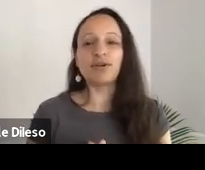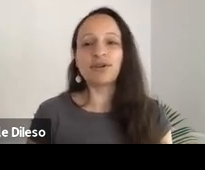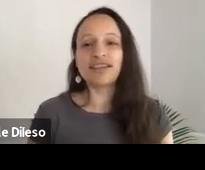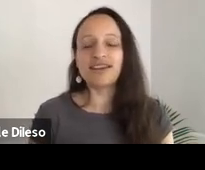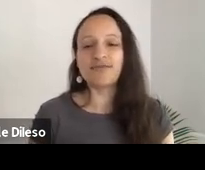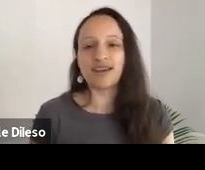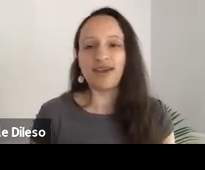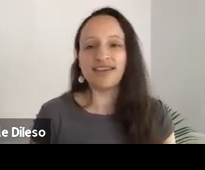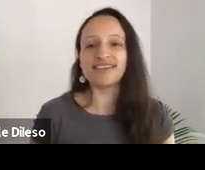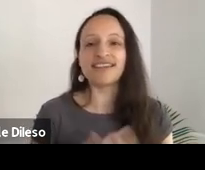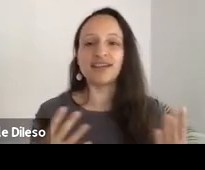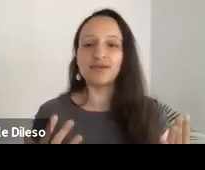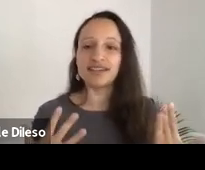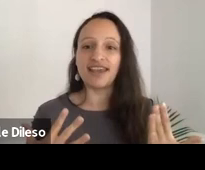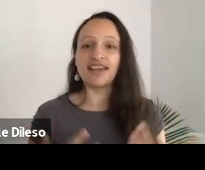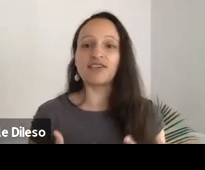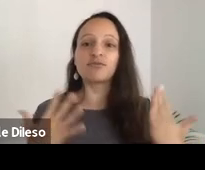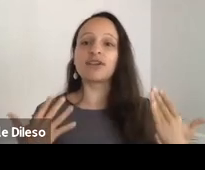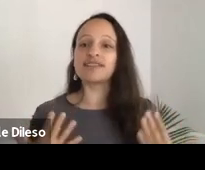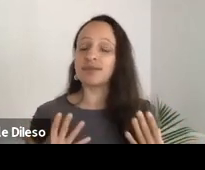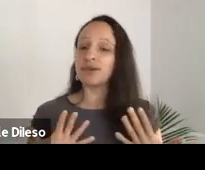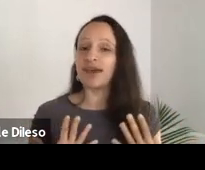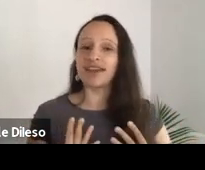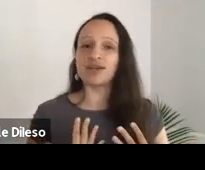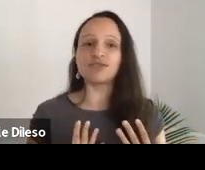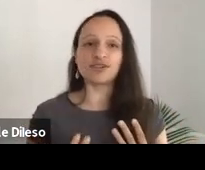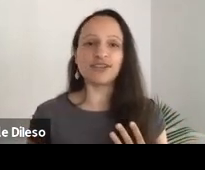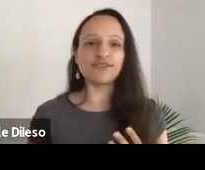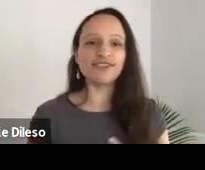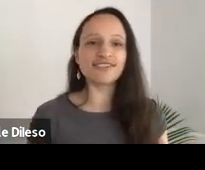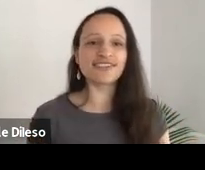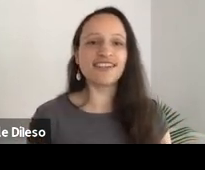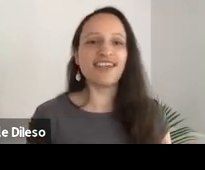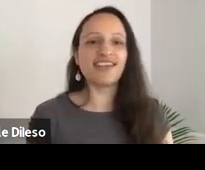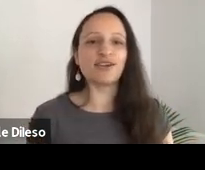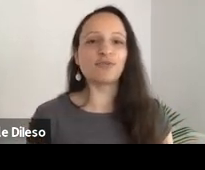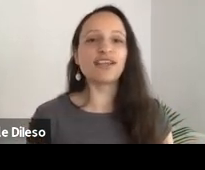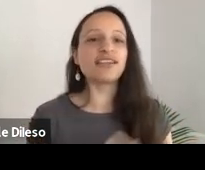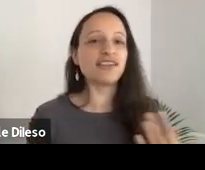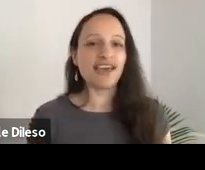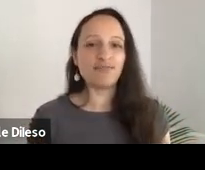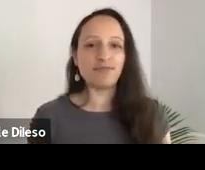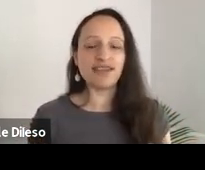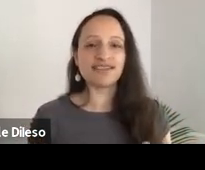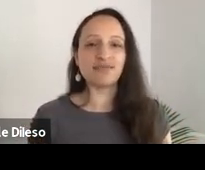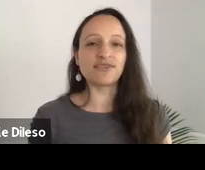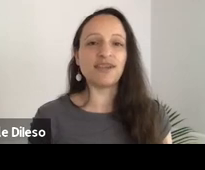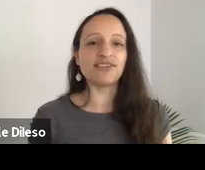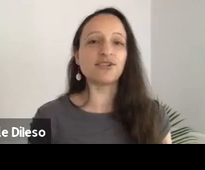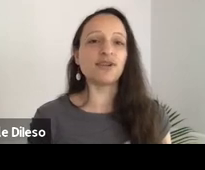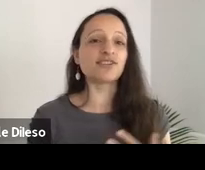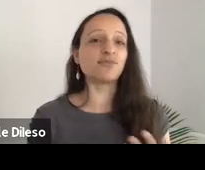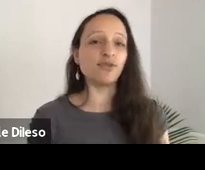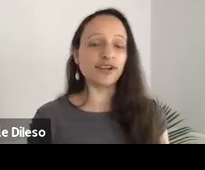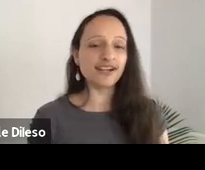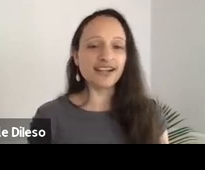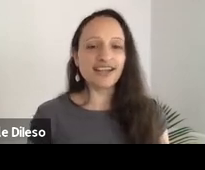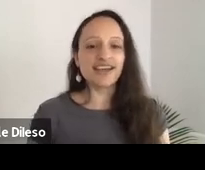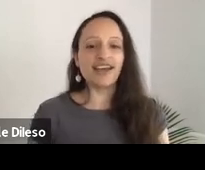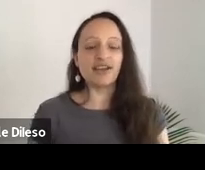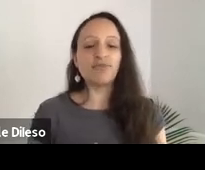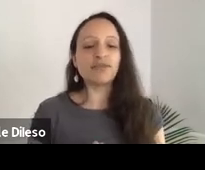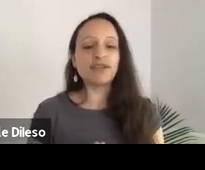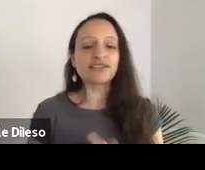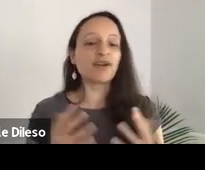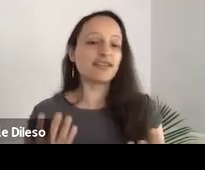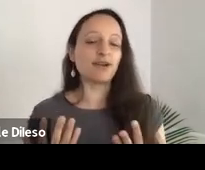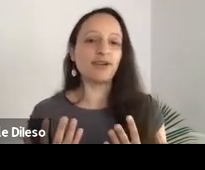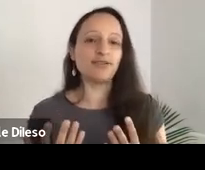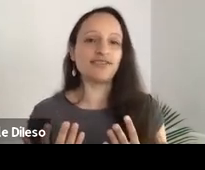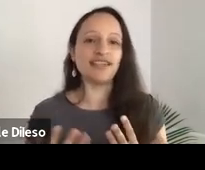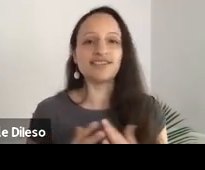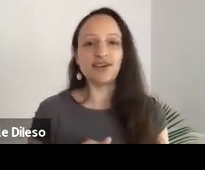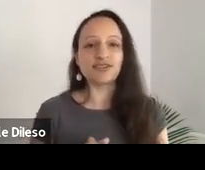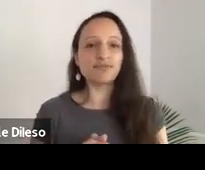But we really recommend as Saki was saying, really stepping back and observing first. So really giving that baby, some space to explore. And you might be surprised by what you see.